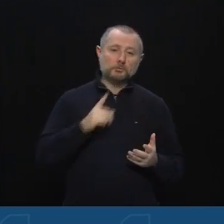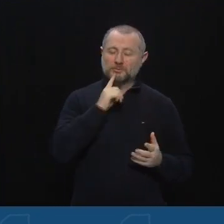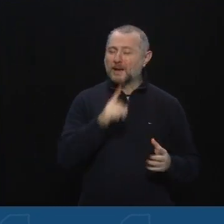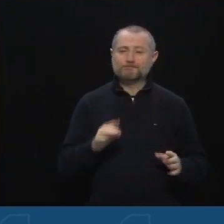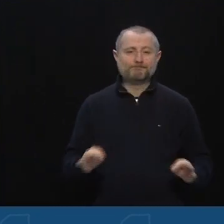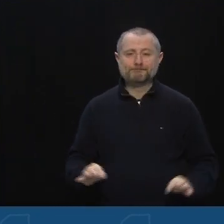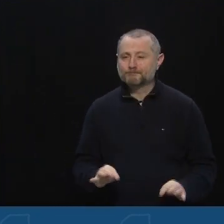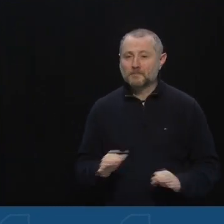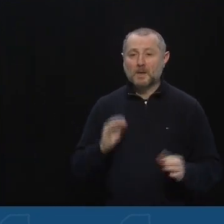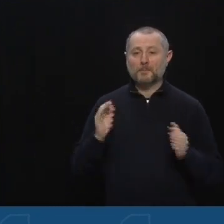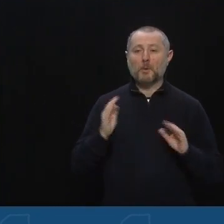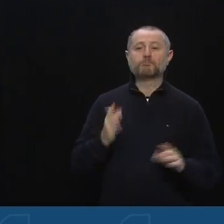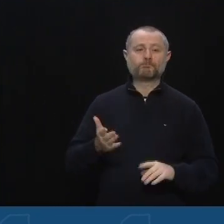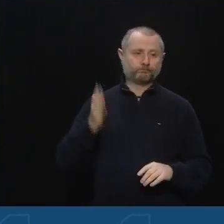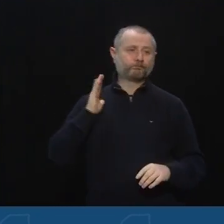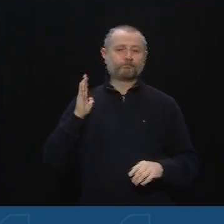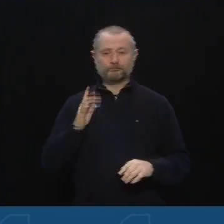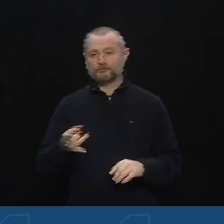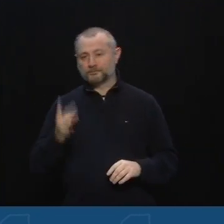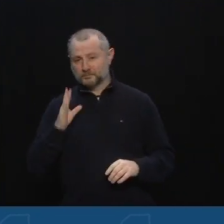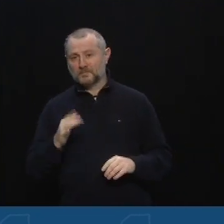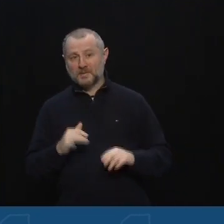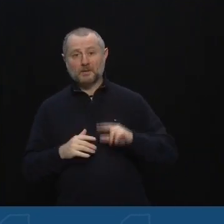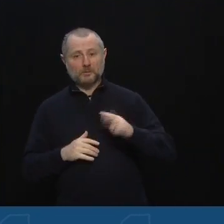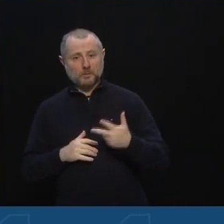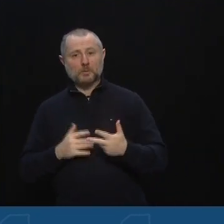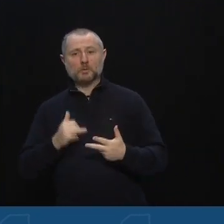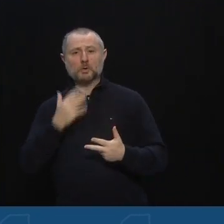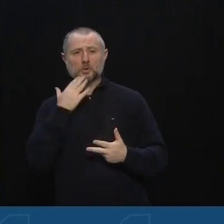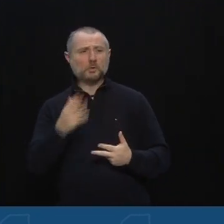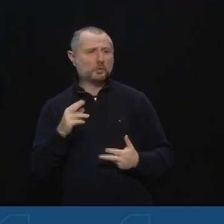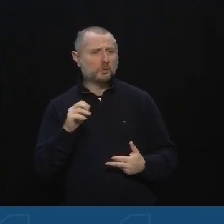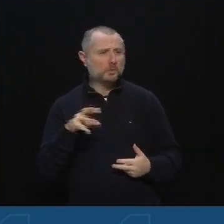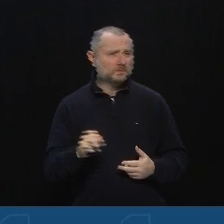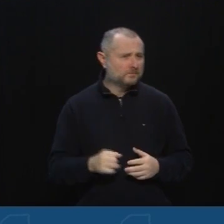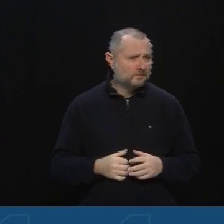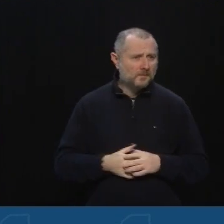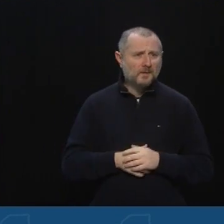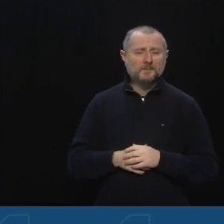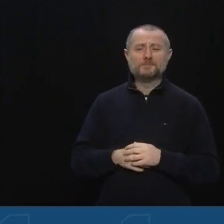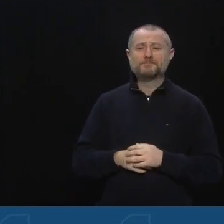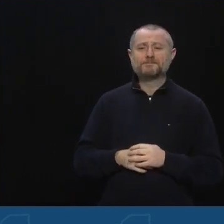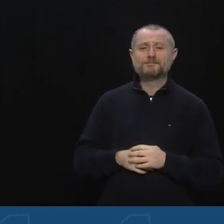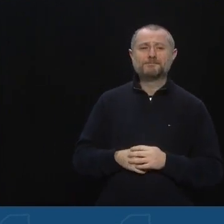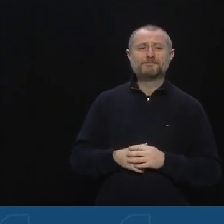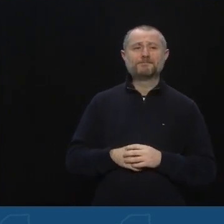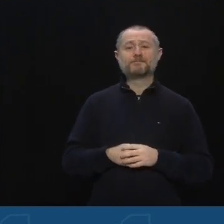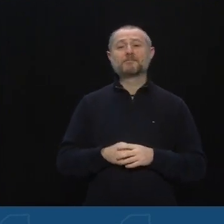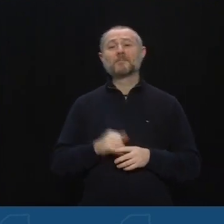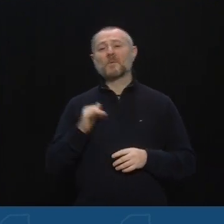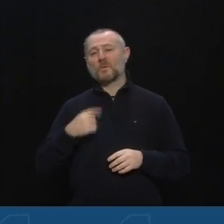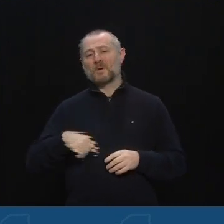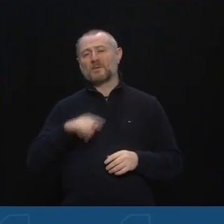AND SAY NO MATTER WHAT HAPPENS, THE SYMPTOMS ARE SO MUCH MINOR THAN THEY WOULD HAVE BN EENAD U YOU NOT BEEN BOOSTED SO THAT'S